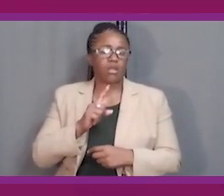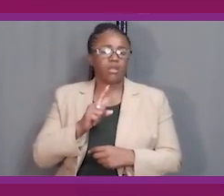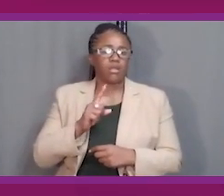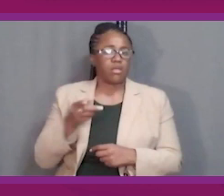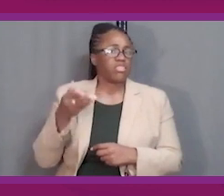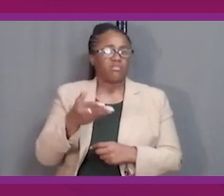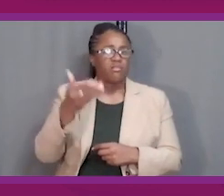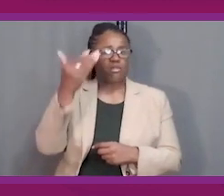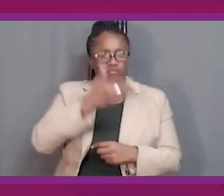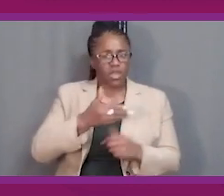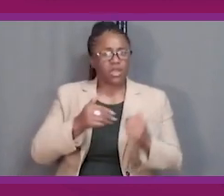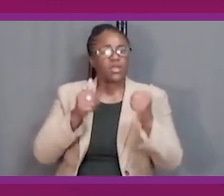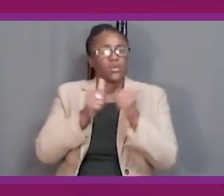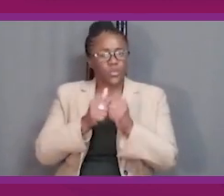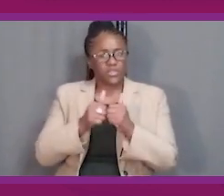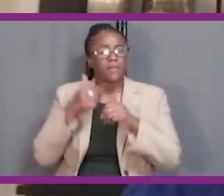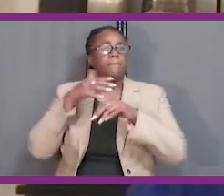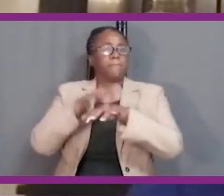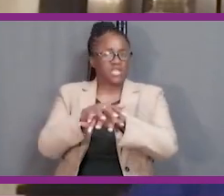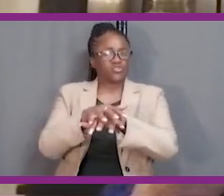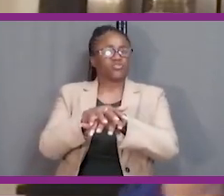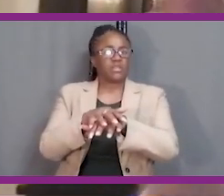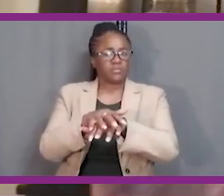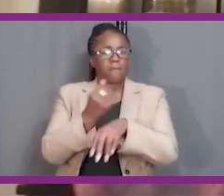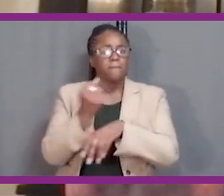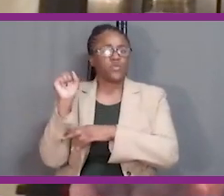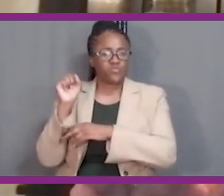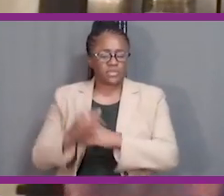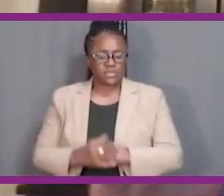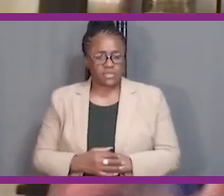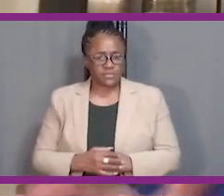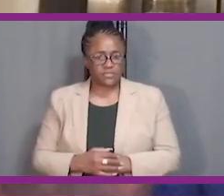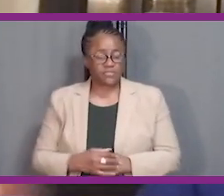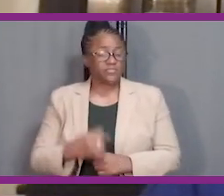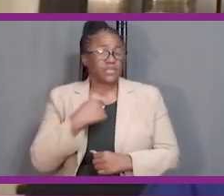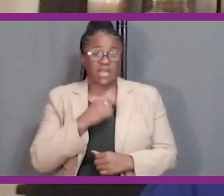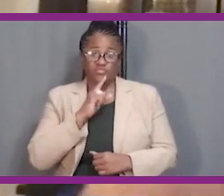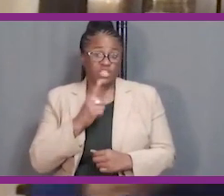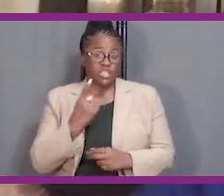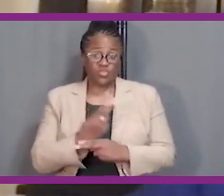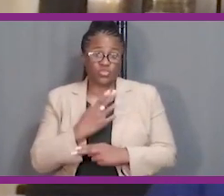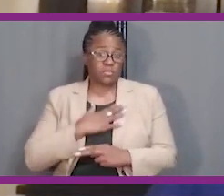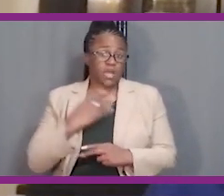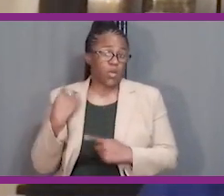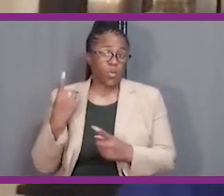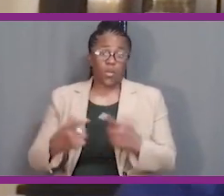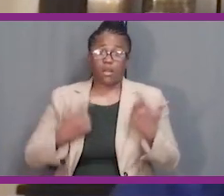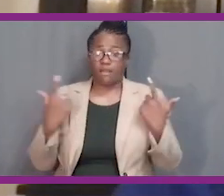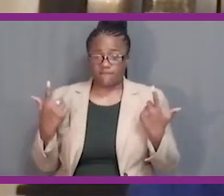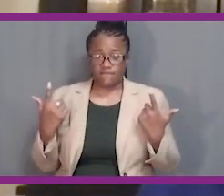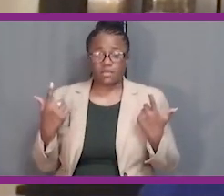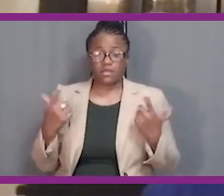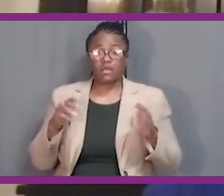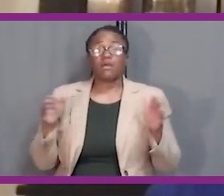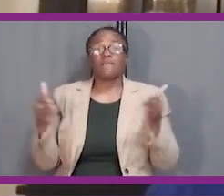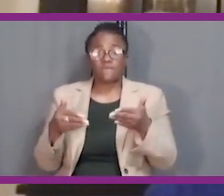I've spent my whole life focusing on disability rights. That's been my life's work. And